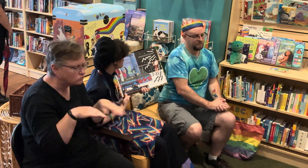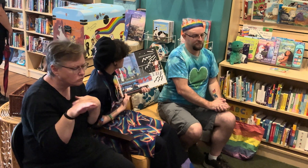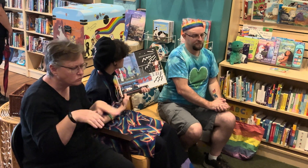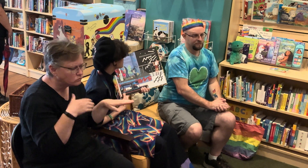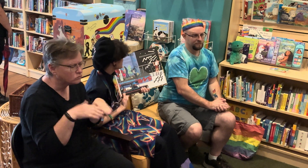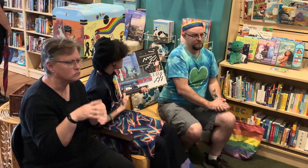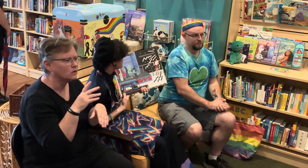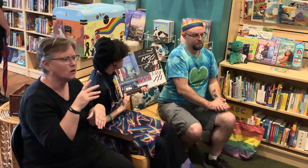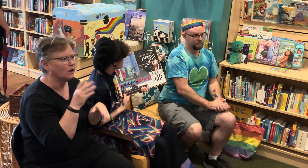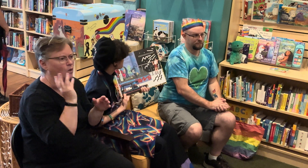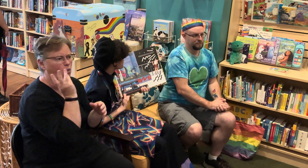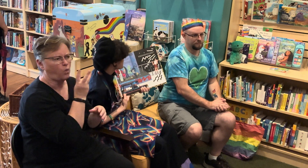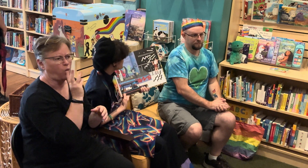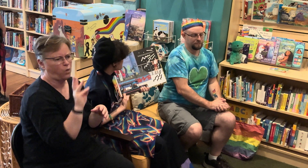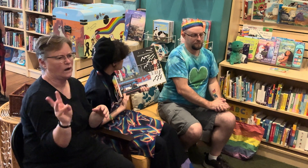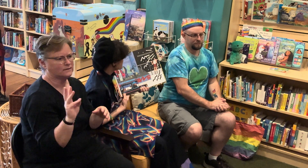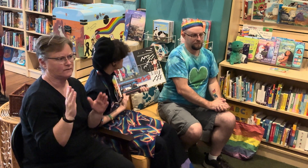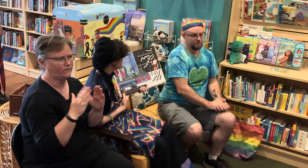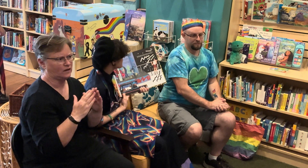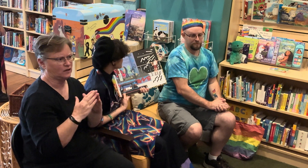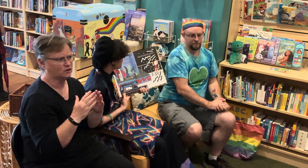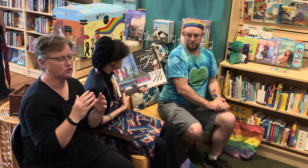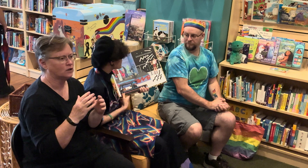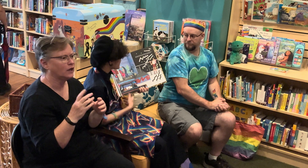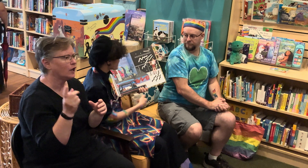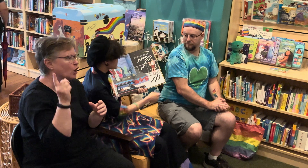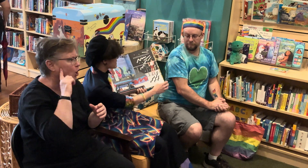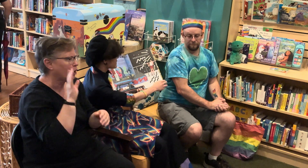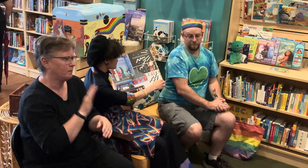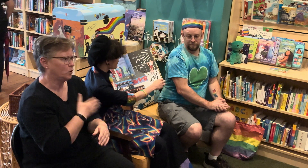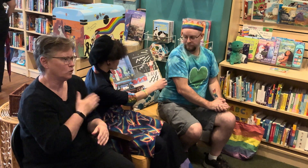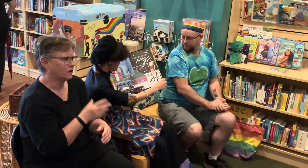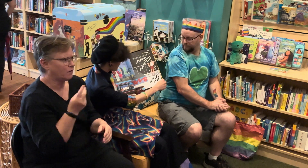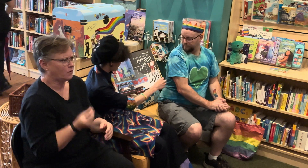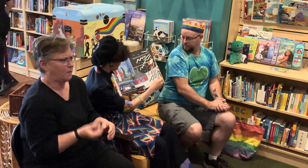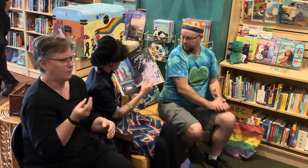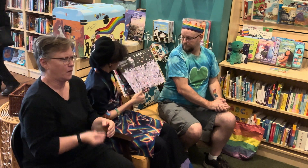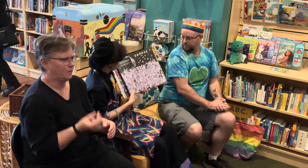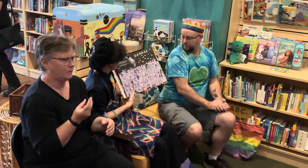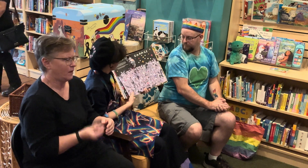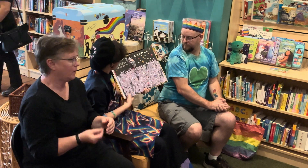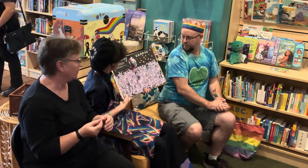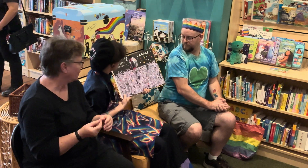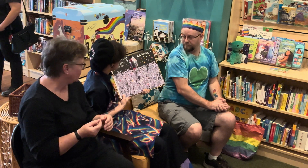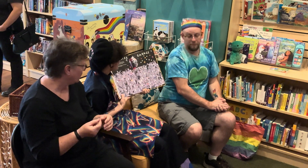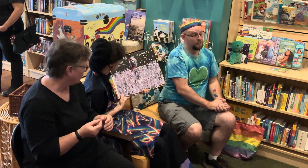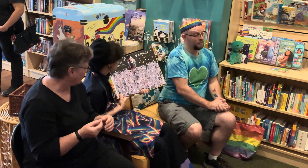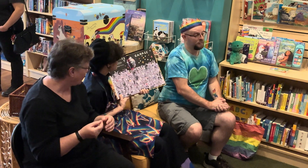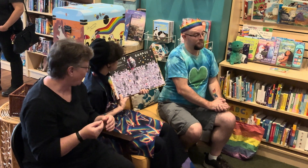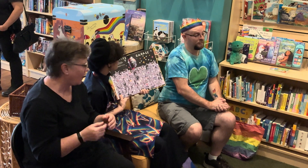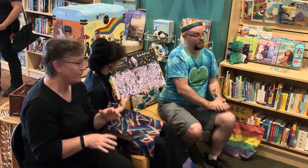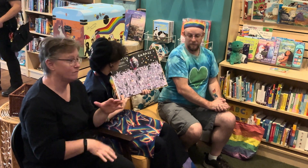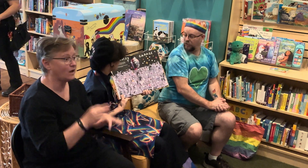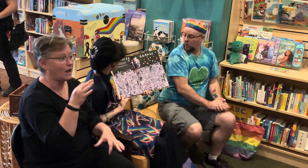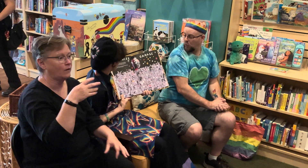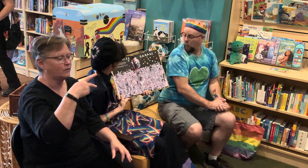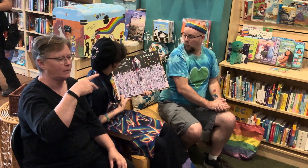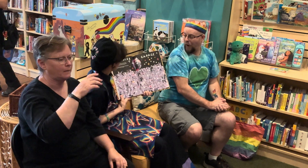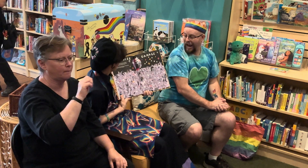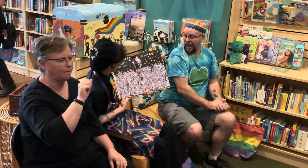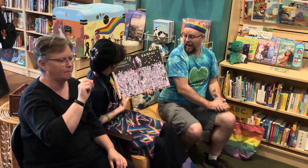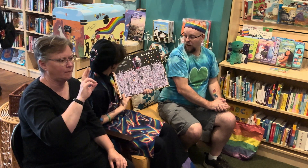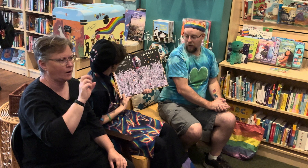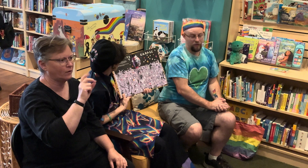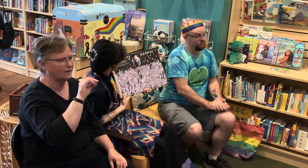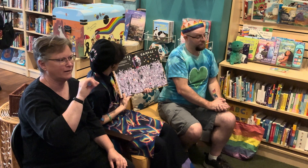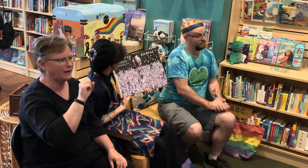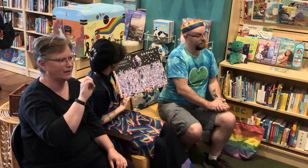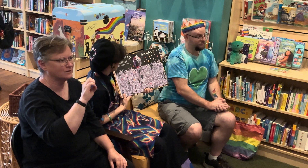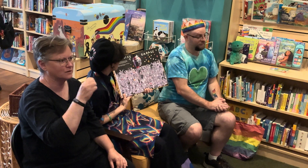Village, Keith heard the thump and beat of music and discovered Paradise Garage! He was mesmerized